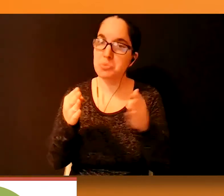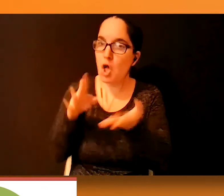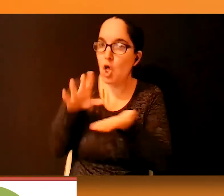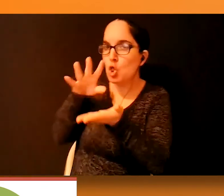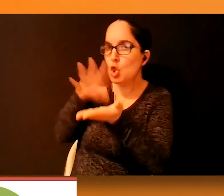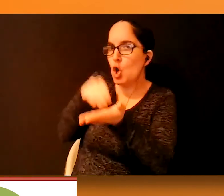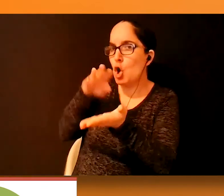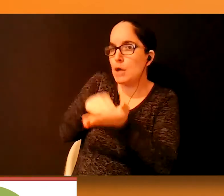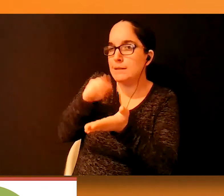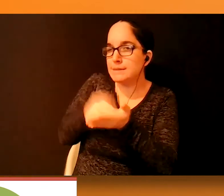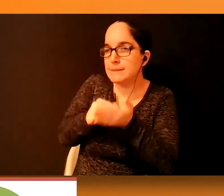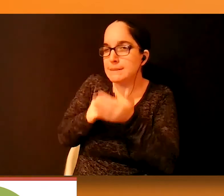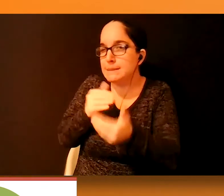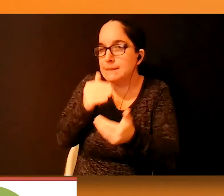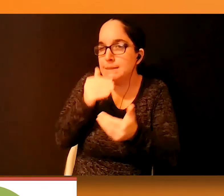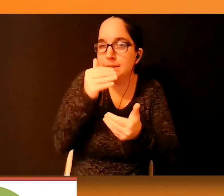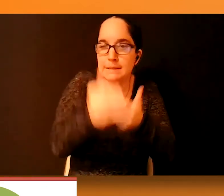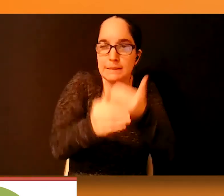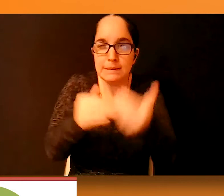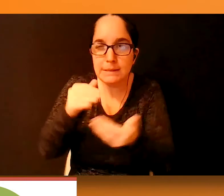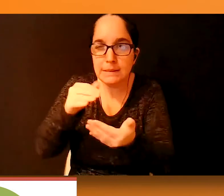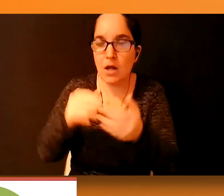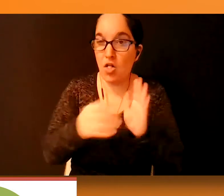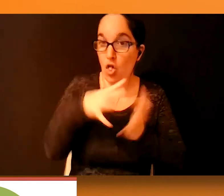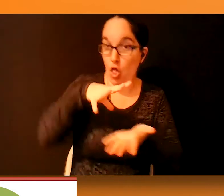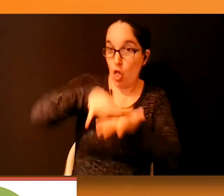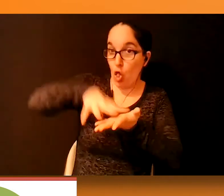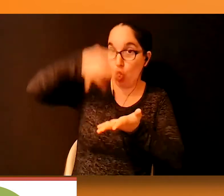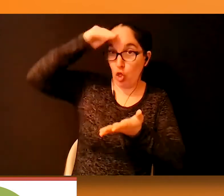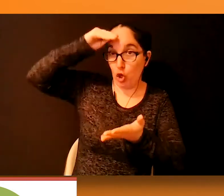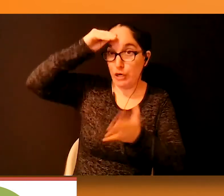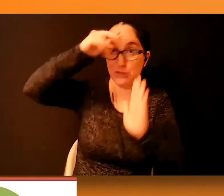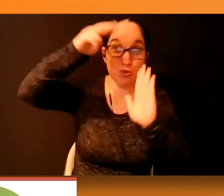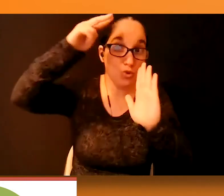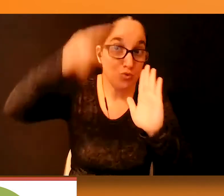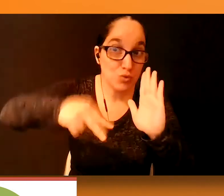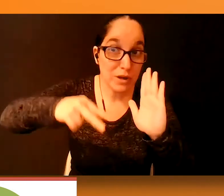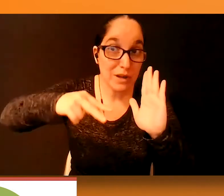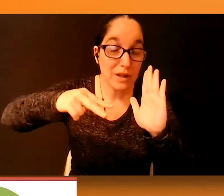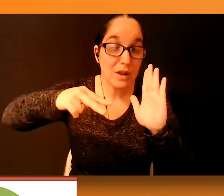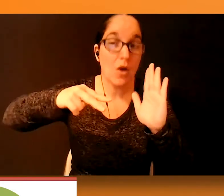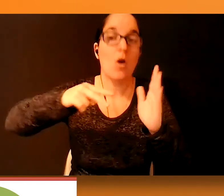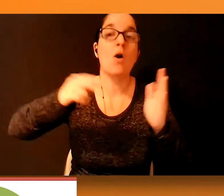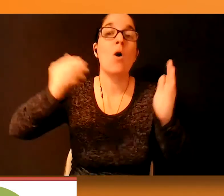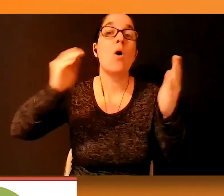learning to read and they make that switch of reading to learn is the phonological awareness